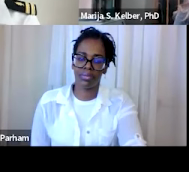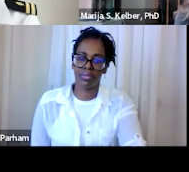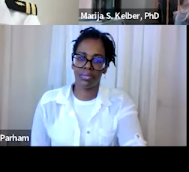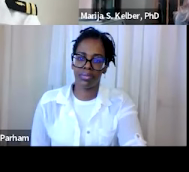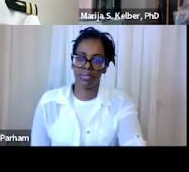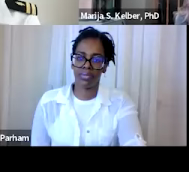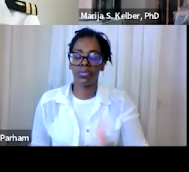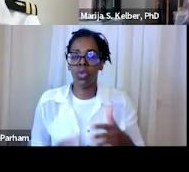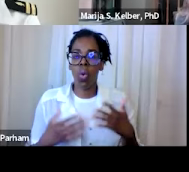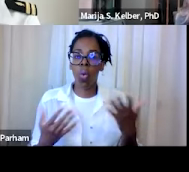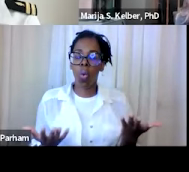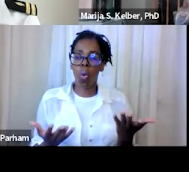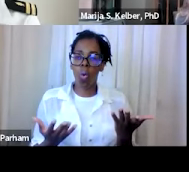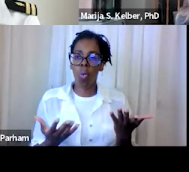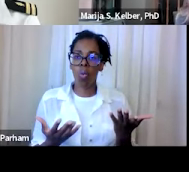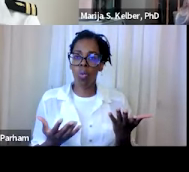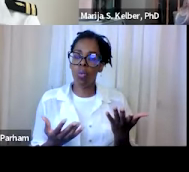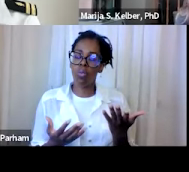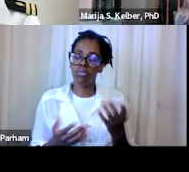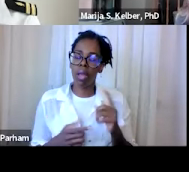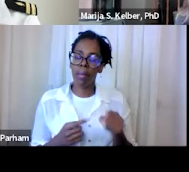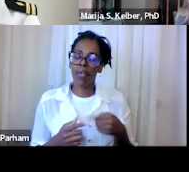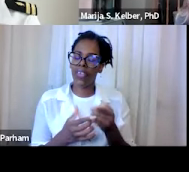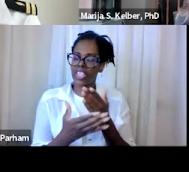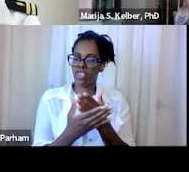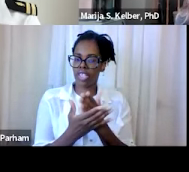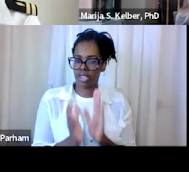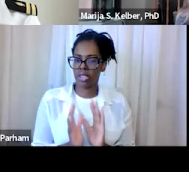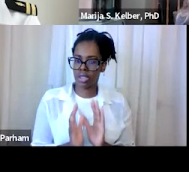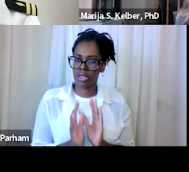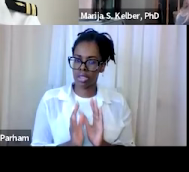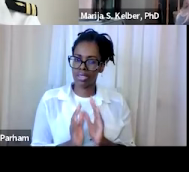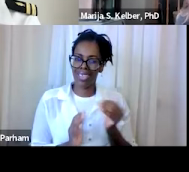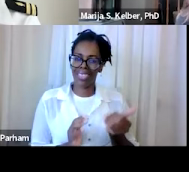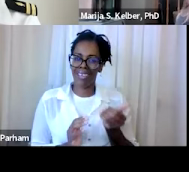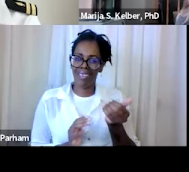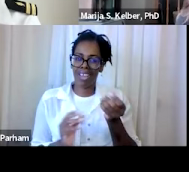Okay, so speaking of the interventions, so our next rapid review looked at the interventions